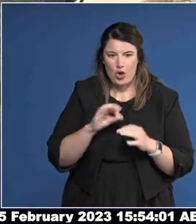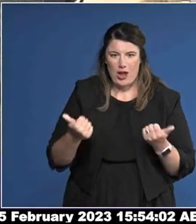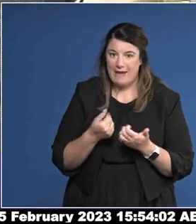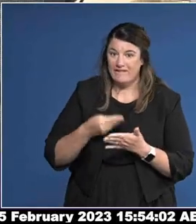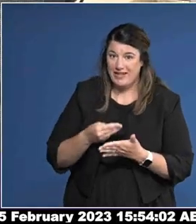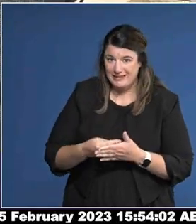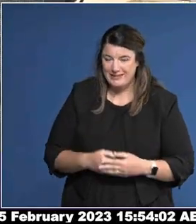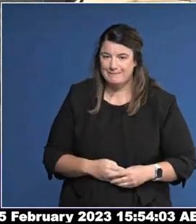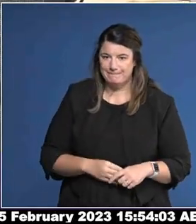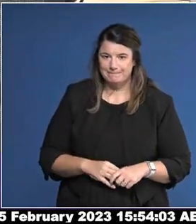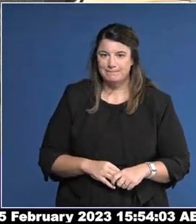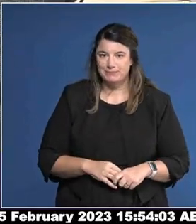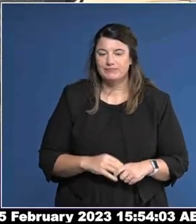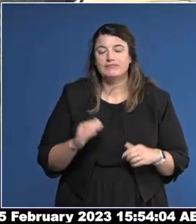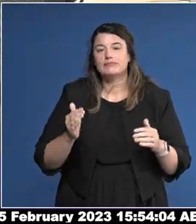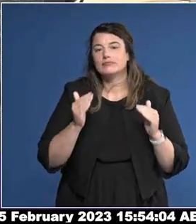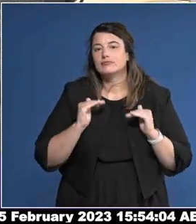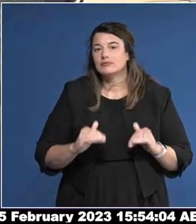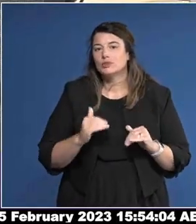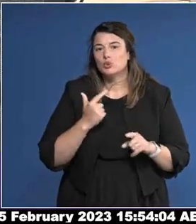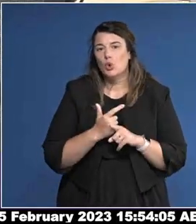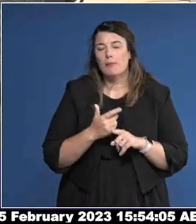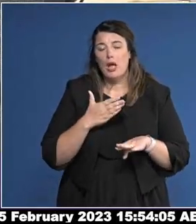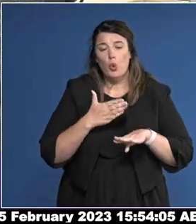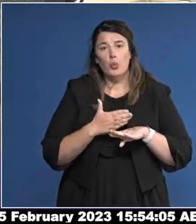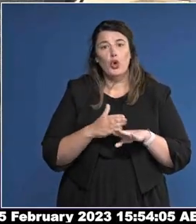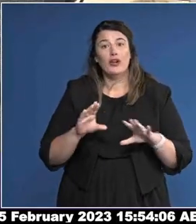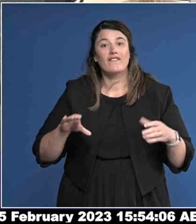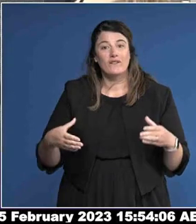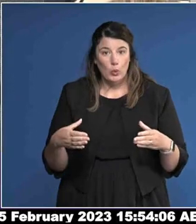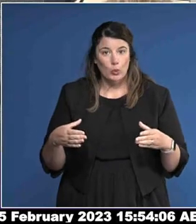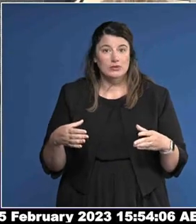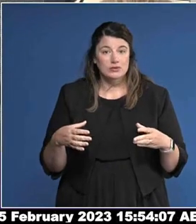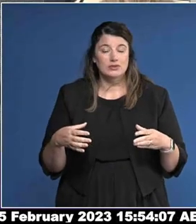So in her opening on Monday, Ms Eastman quoted from your State of the Disability